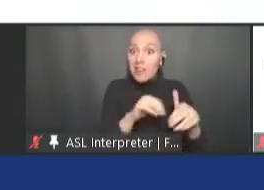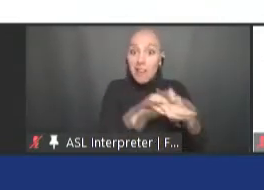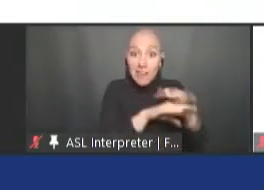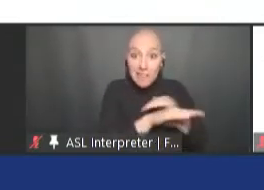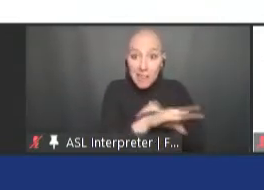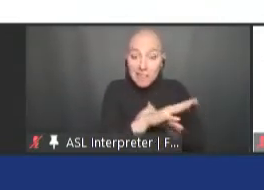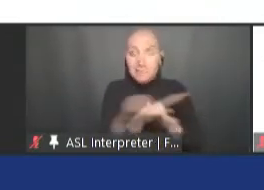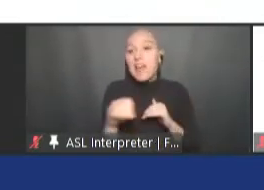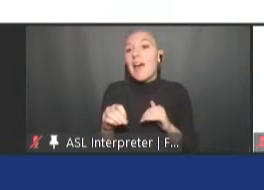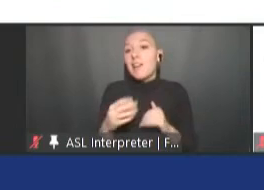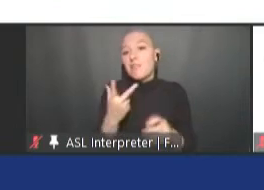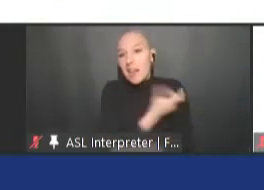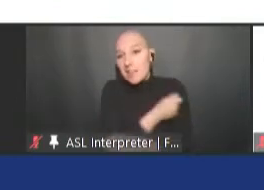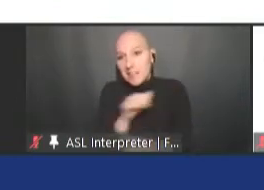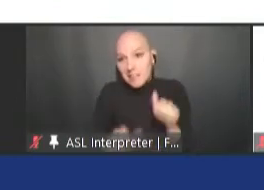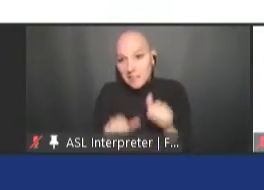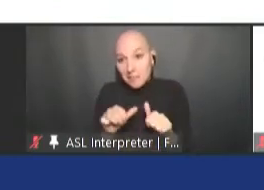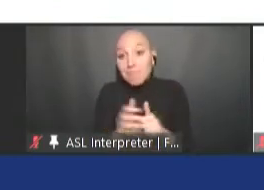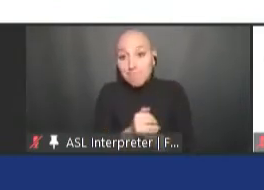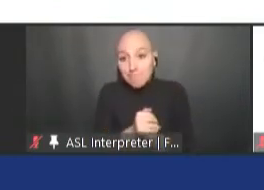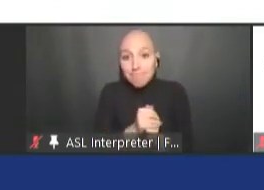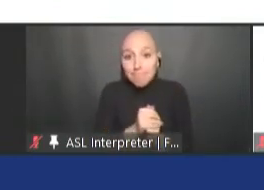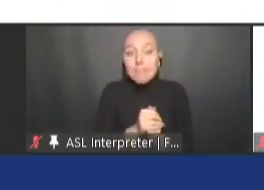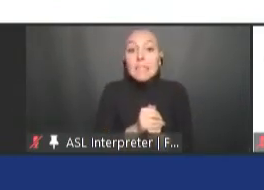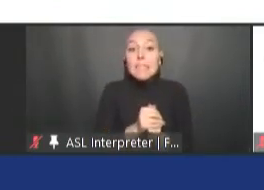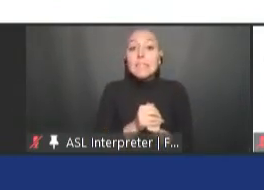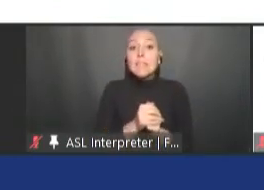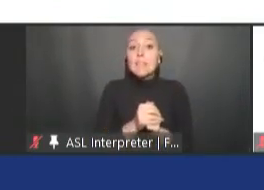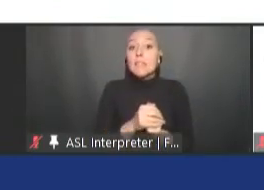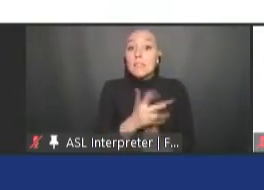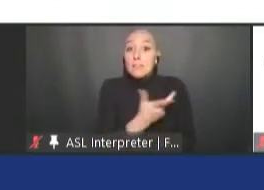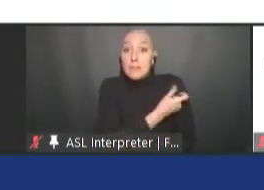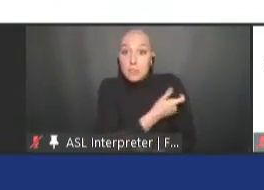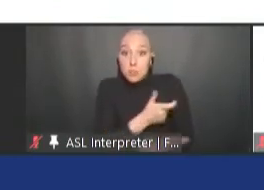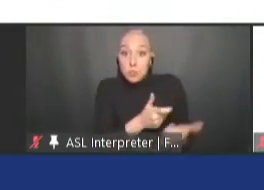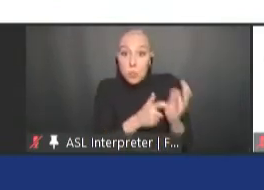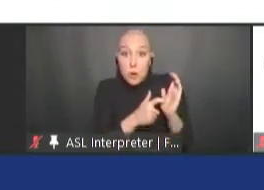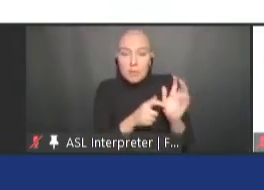about how employer vaccine requirements as well as state, federal, and local workplace vaccine rules